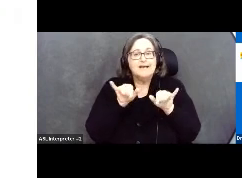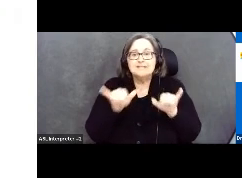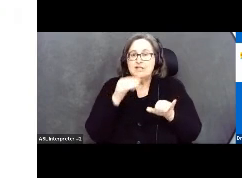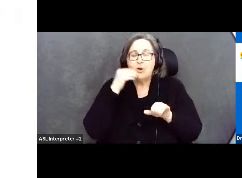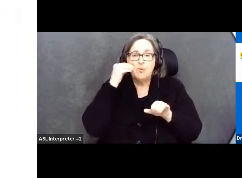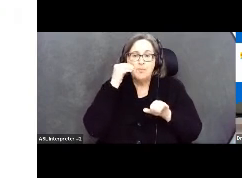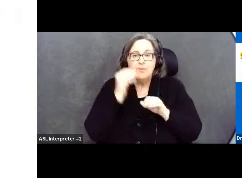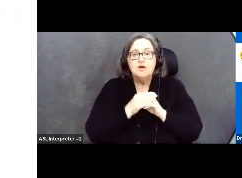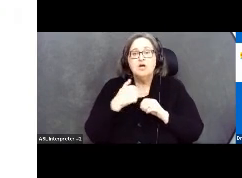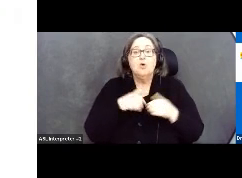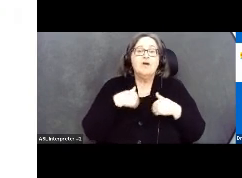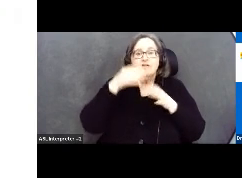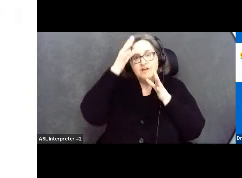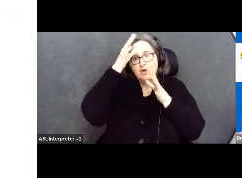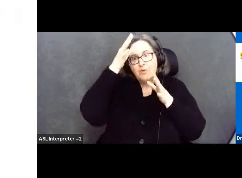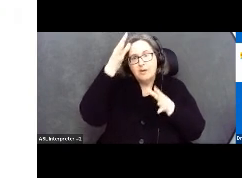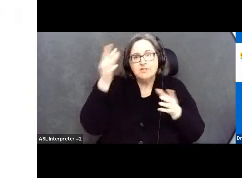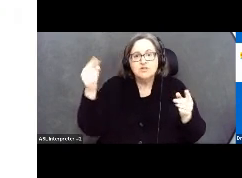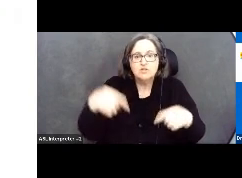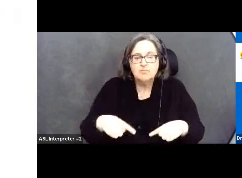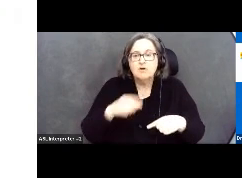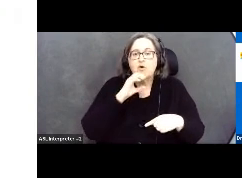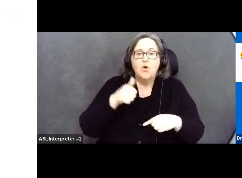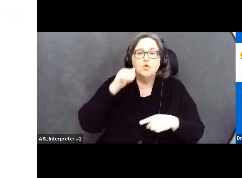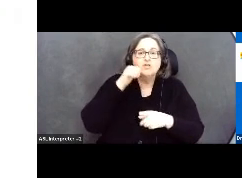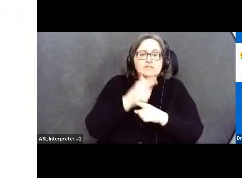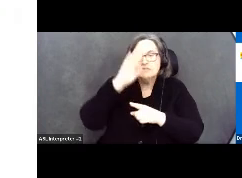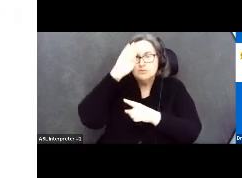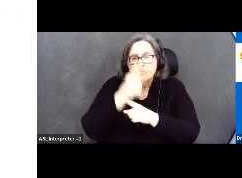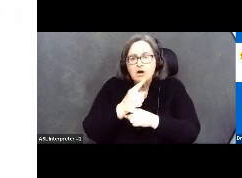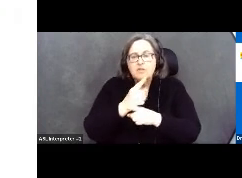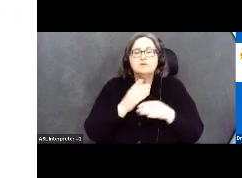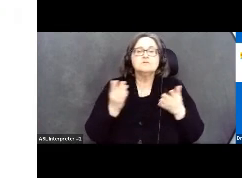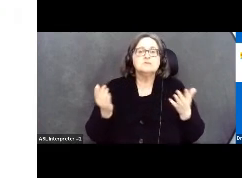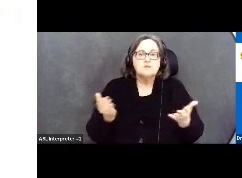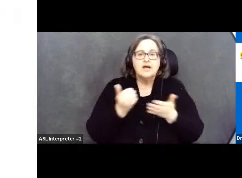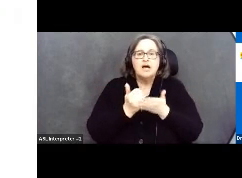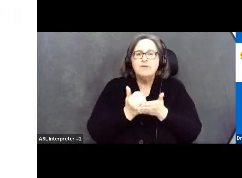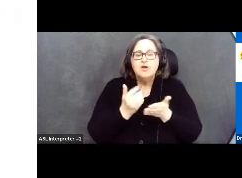So we have grandparents stepping in, older siblings stepping in. What the family need